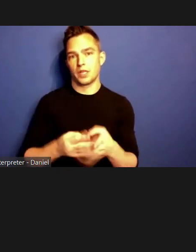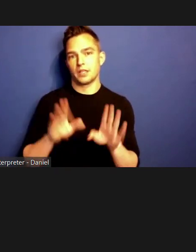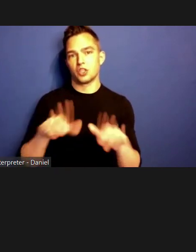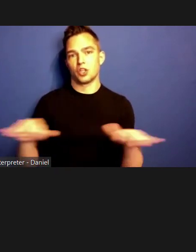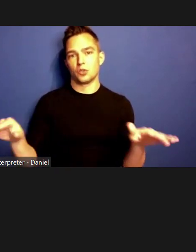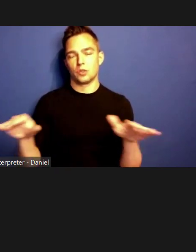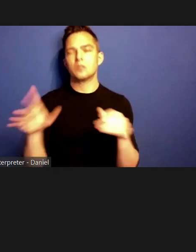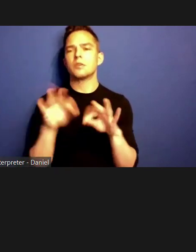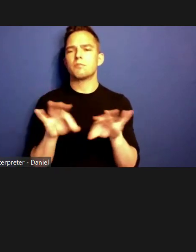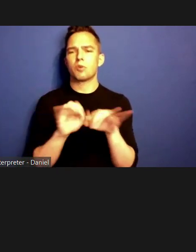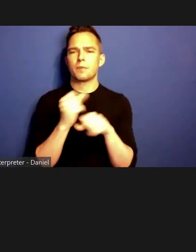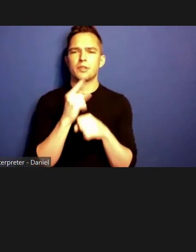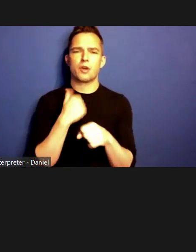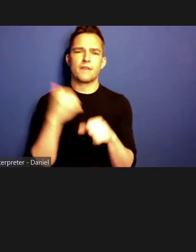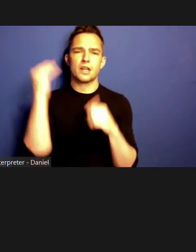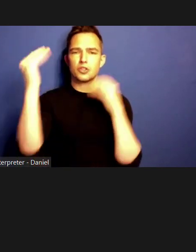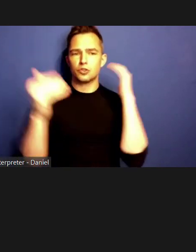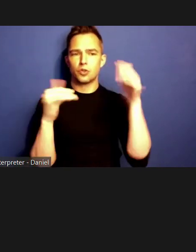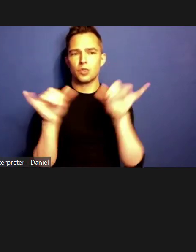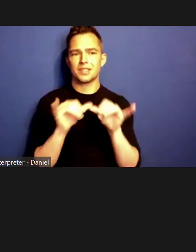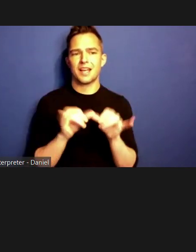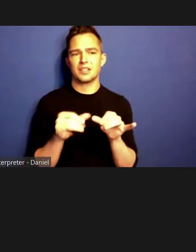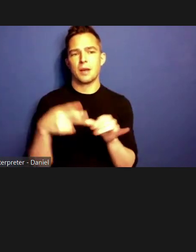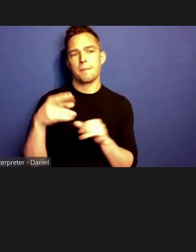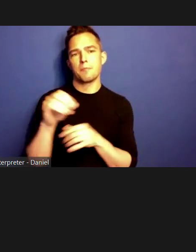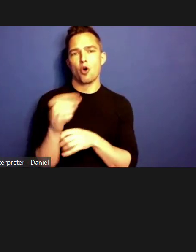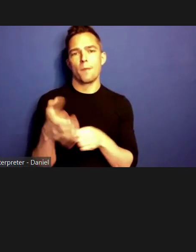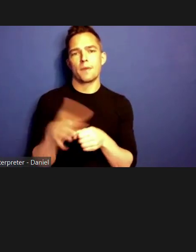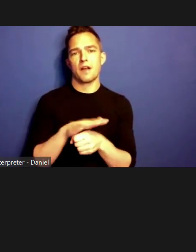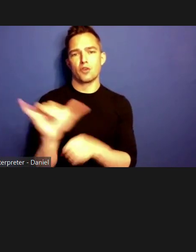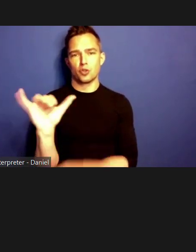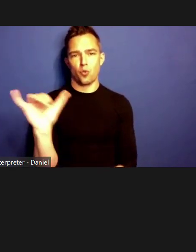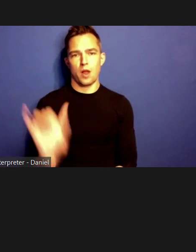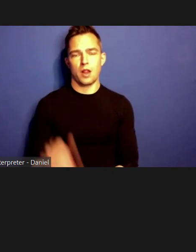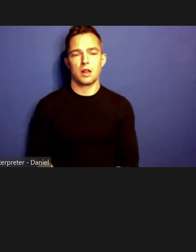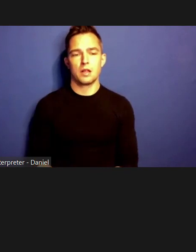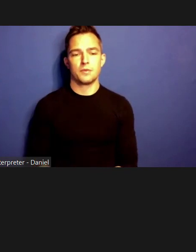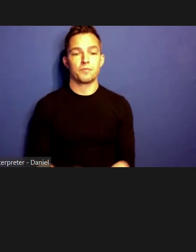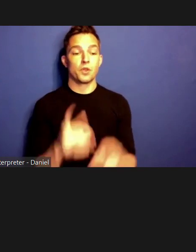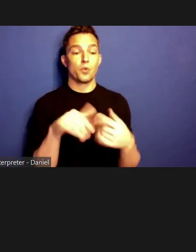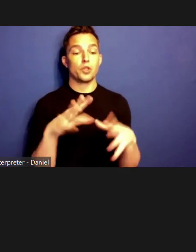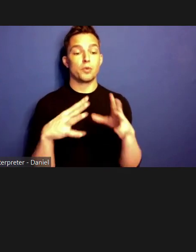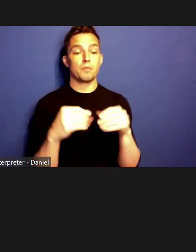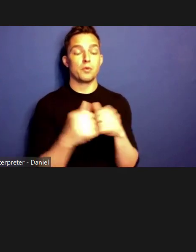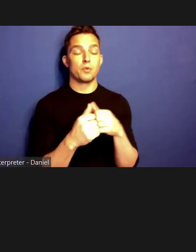William Eiserman: When you meet with an equipment distributer or